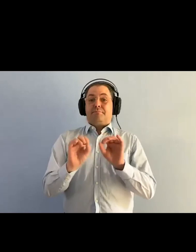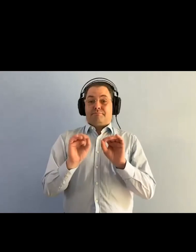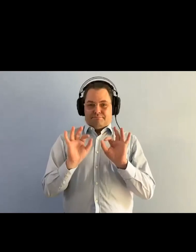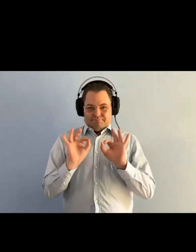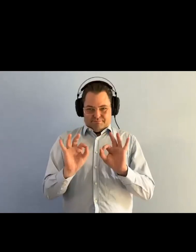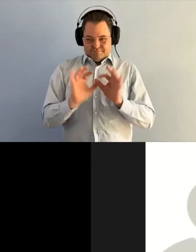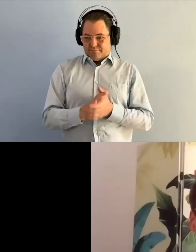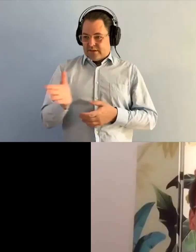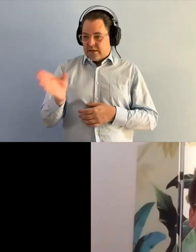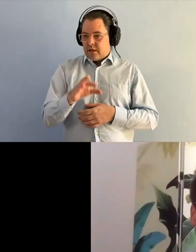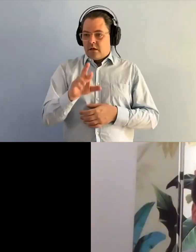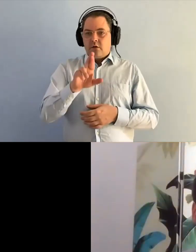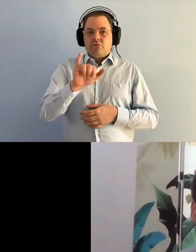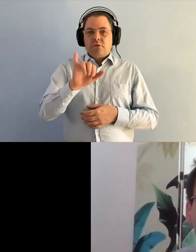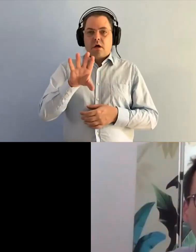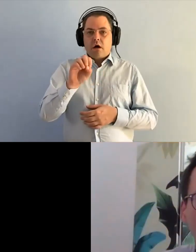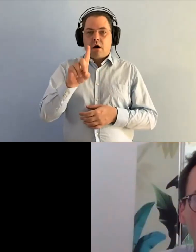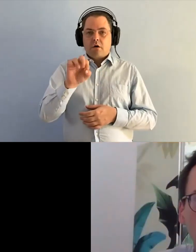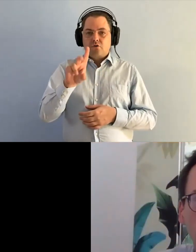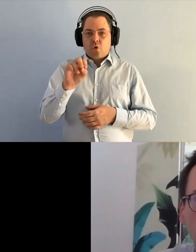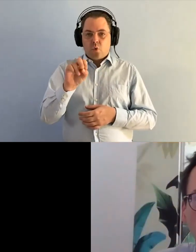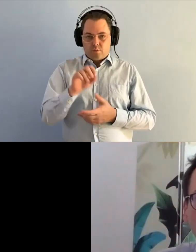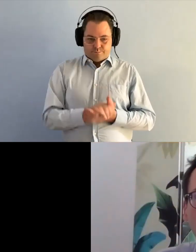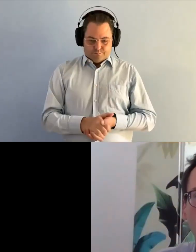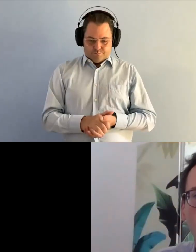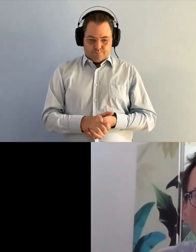. >> CHRISTIAN MODINO-HOK: Thank you,